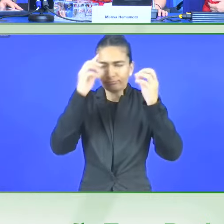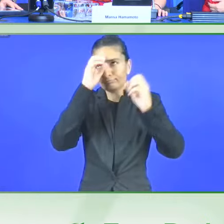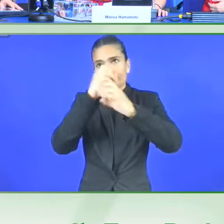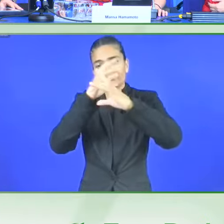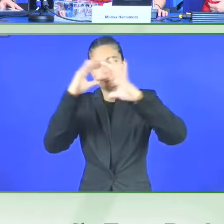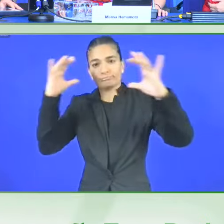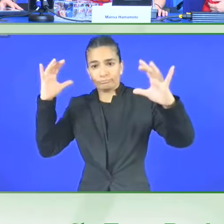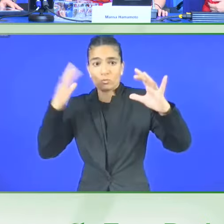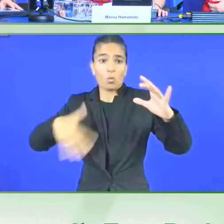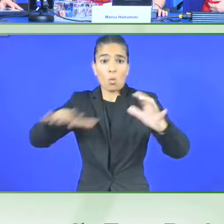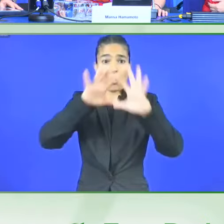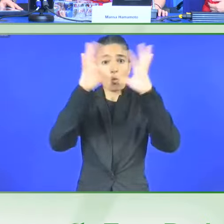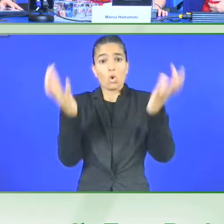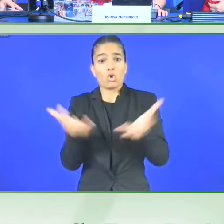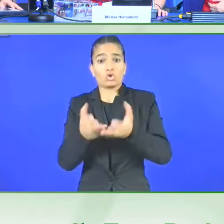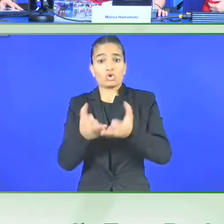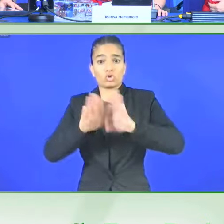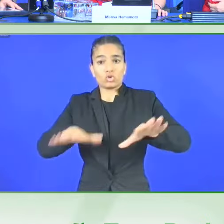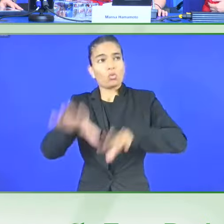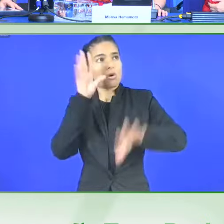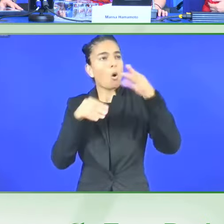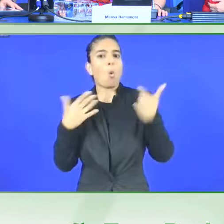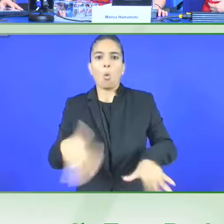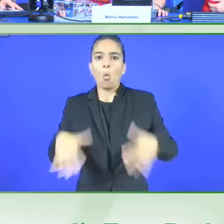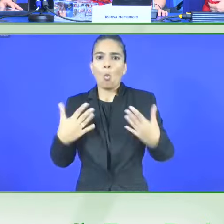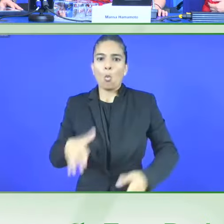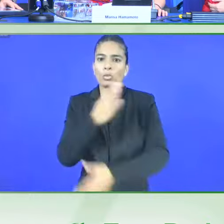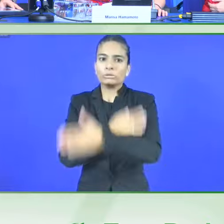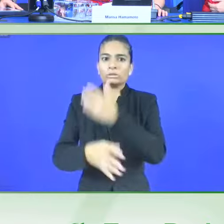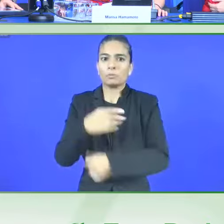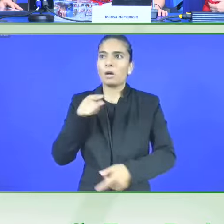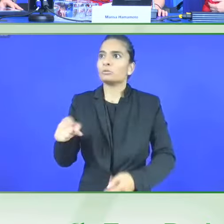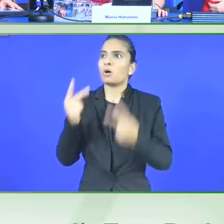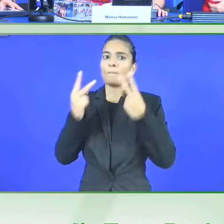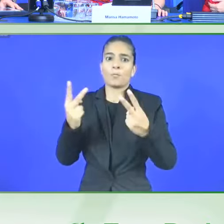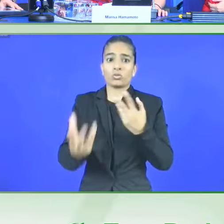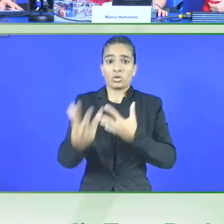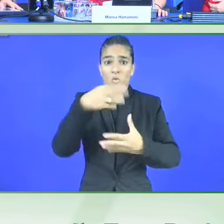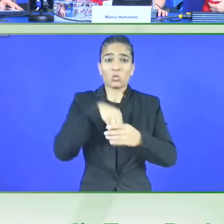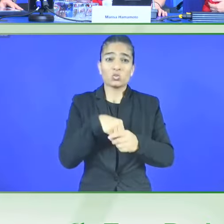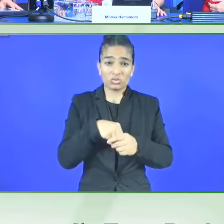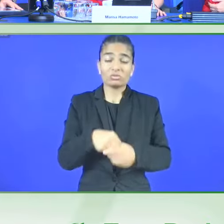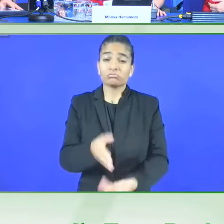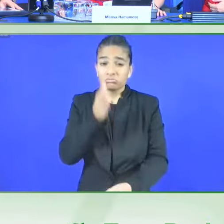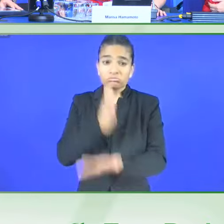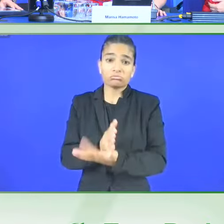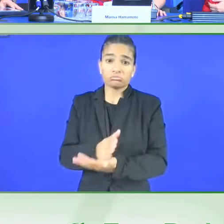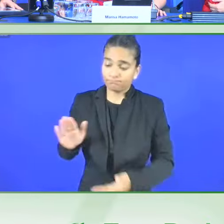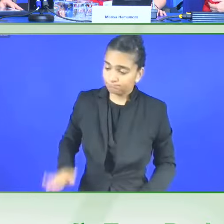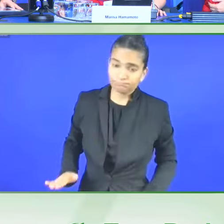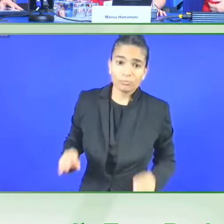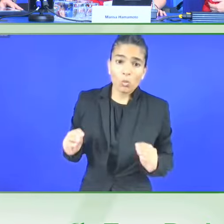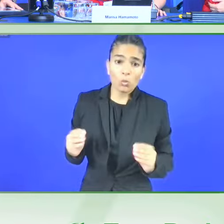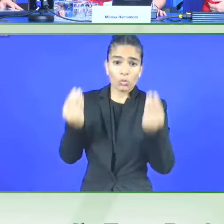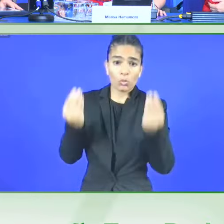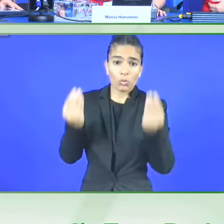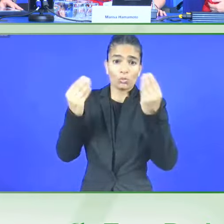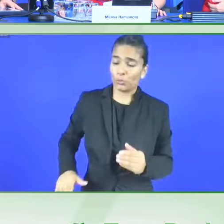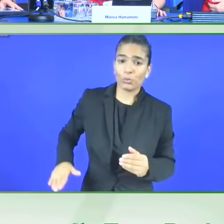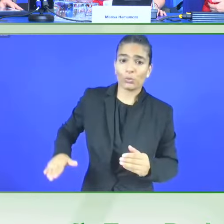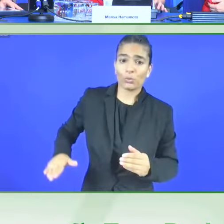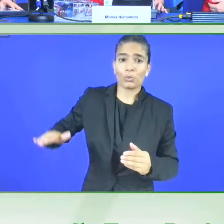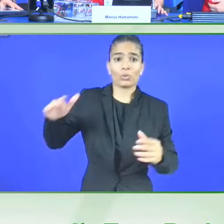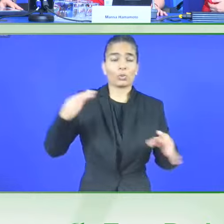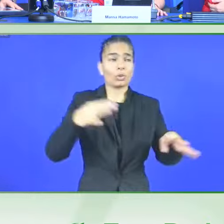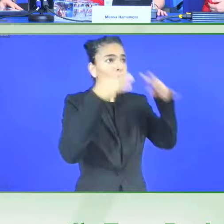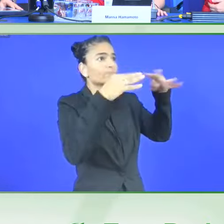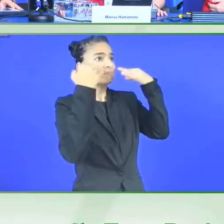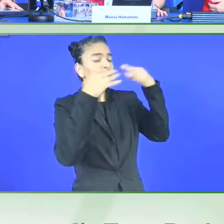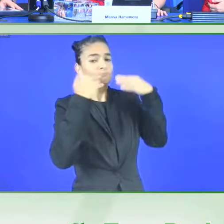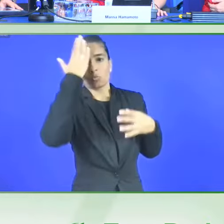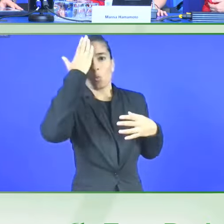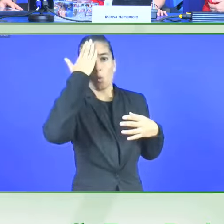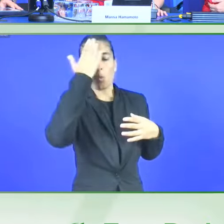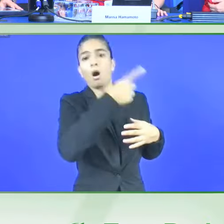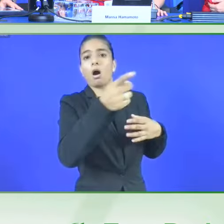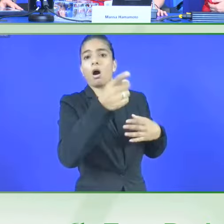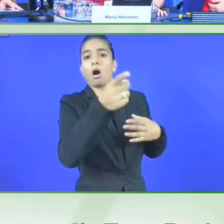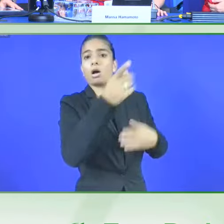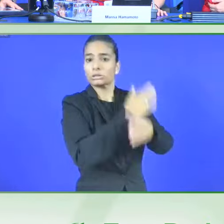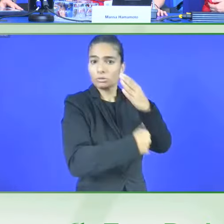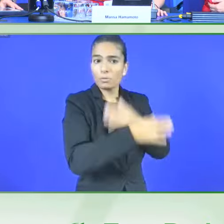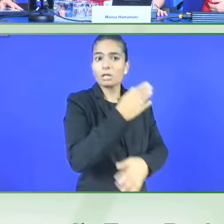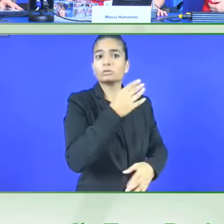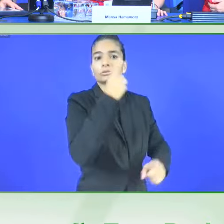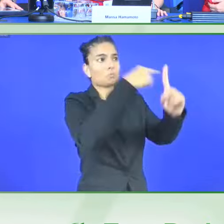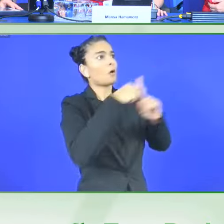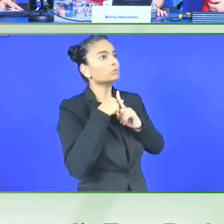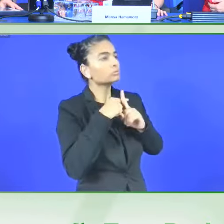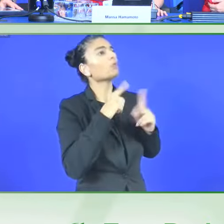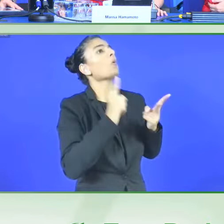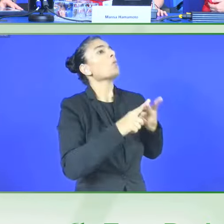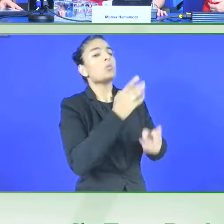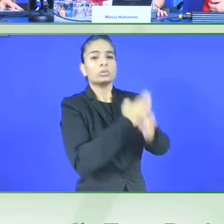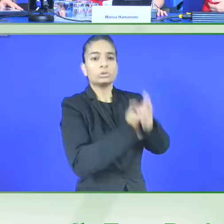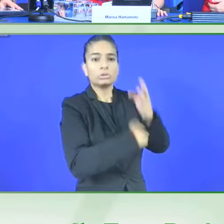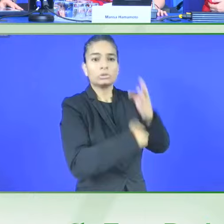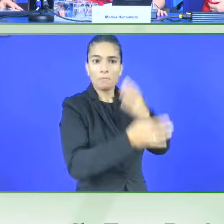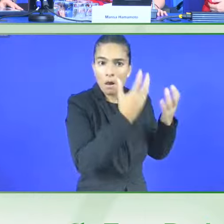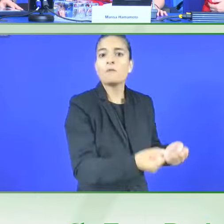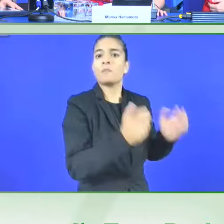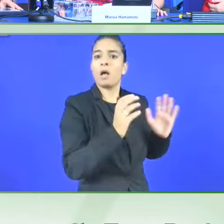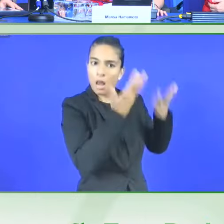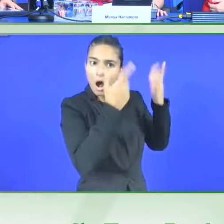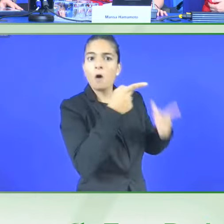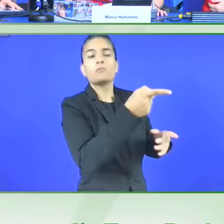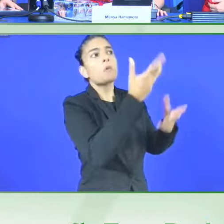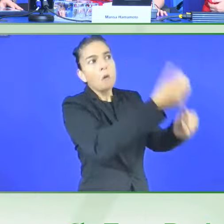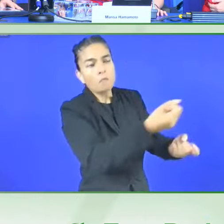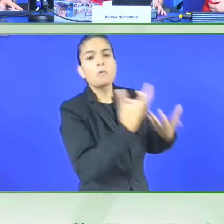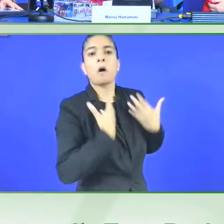If you want to stay seated that is fine too.